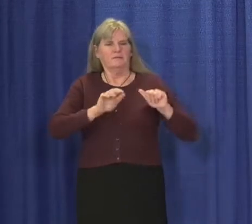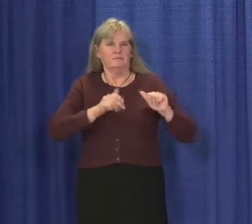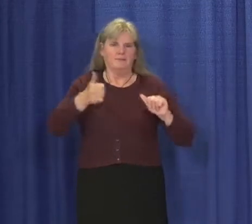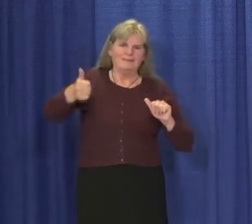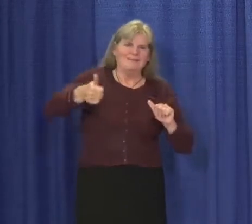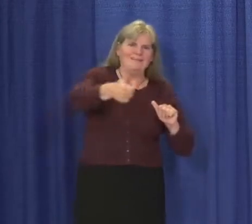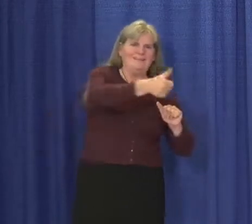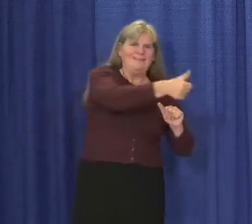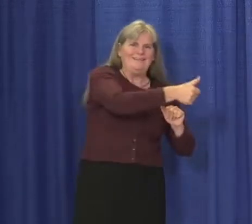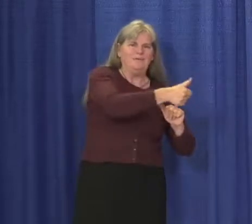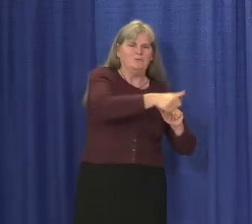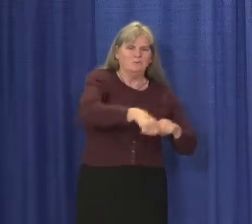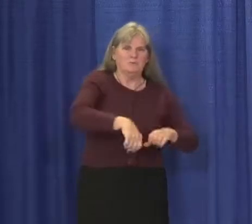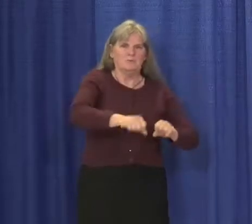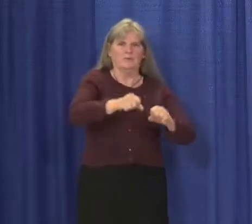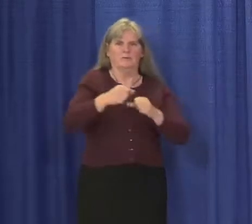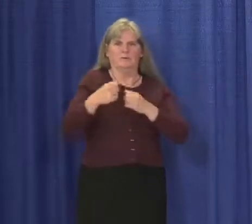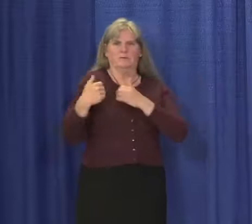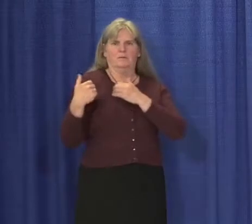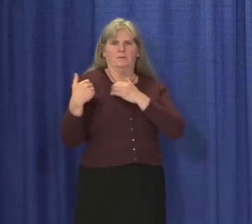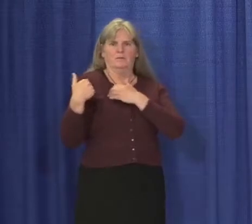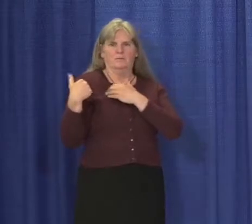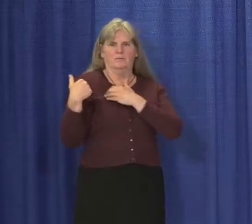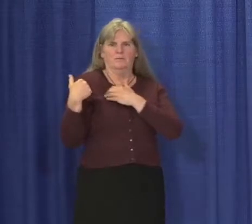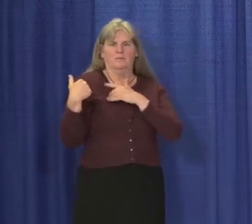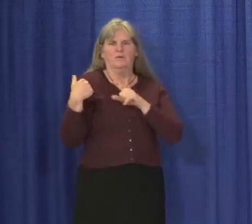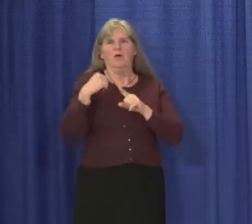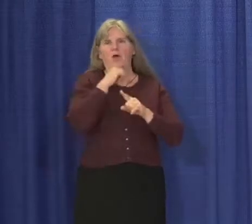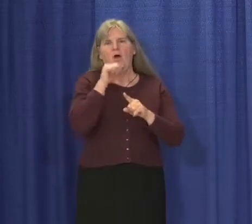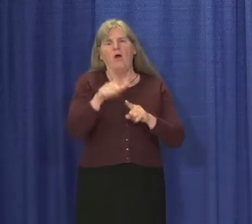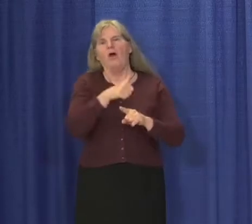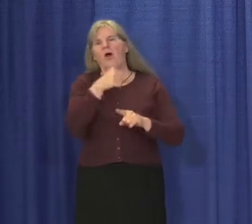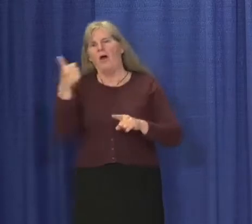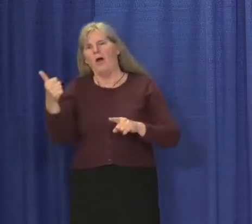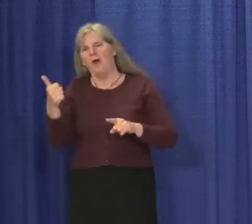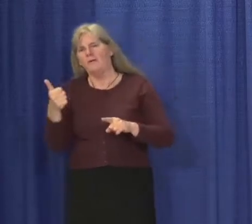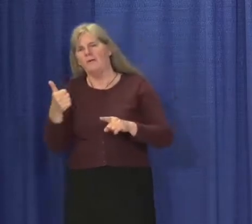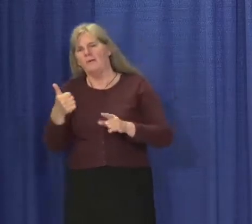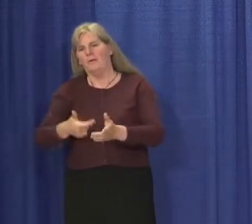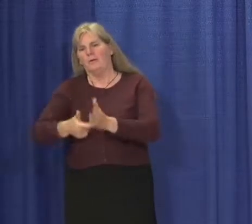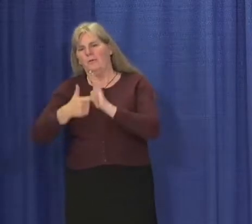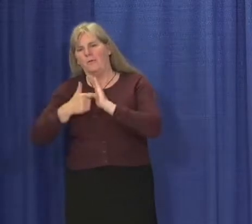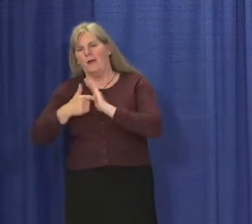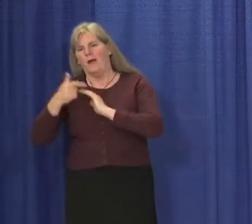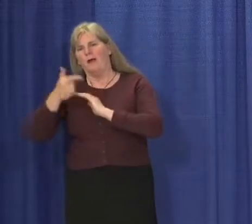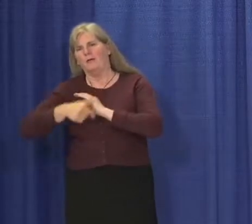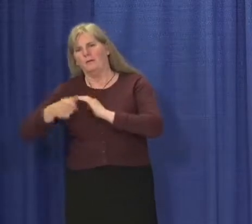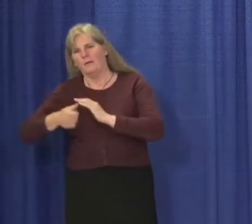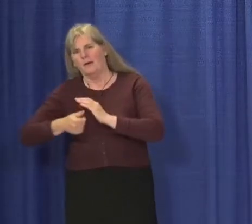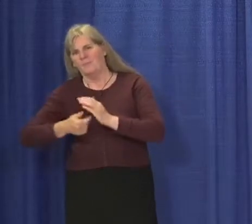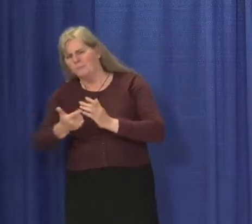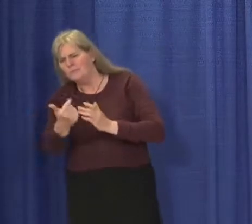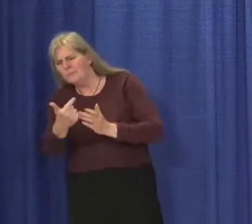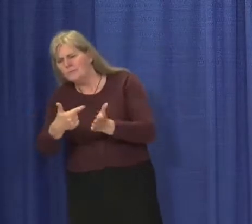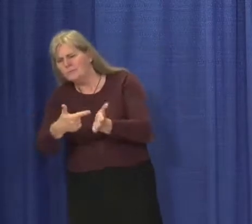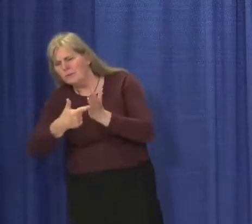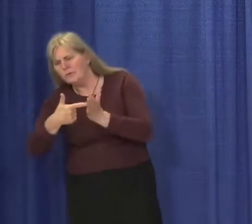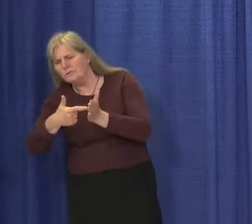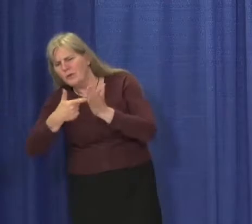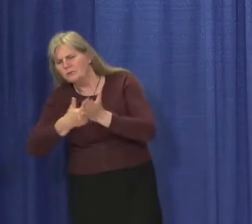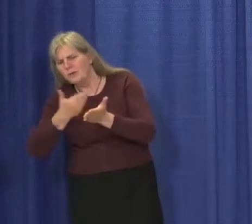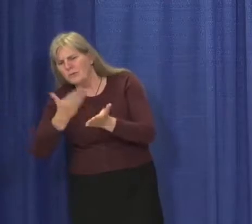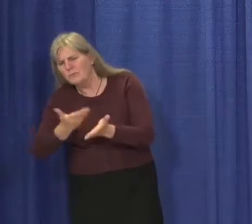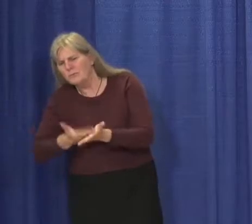important tool.